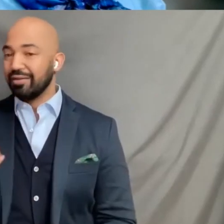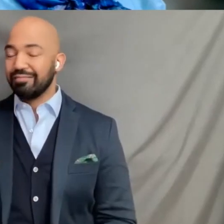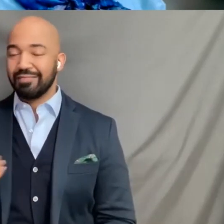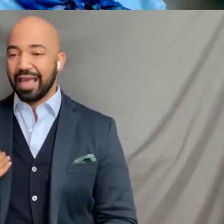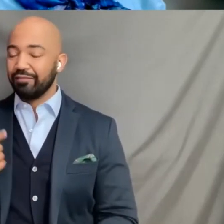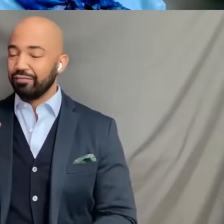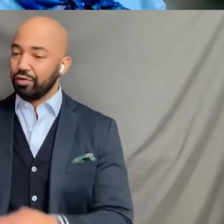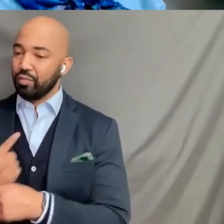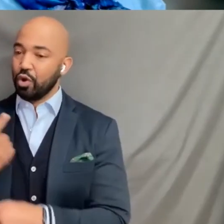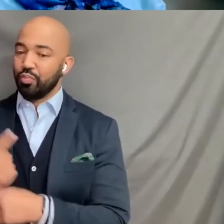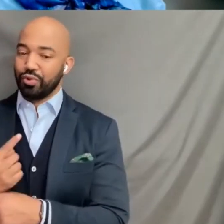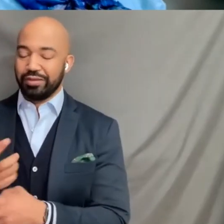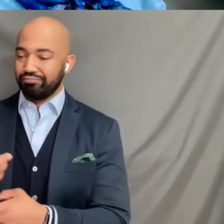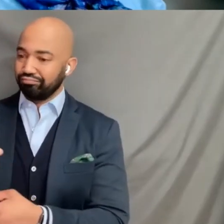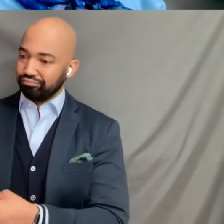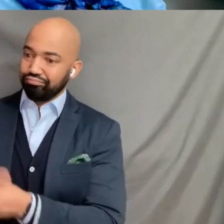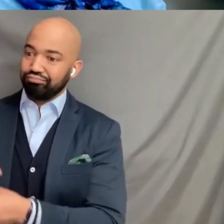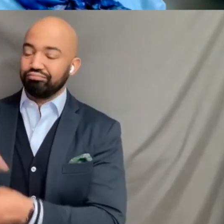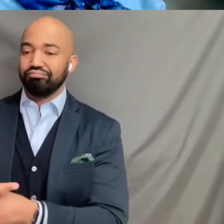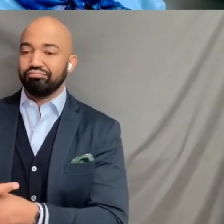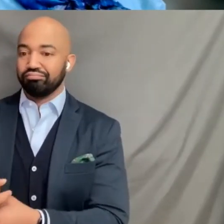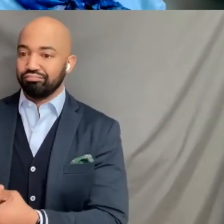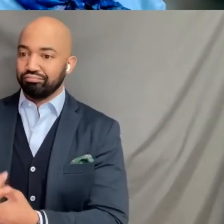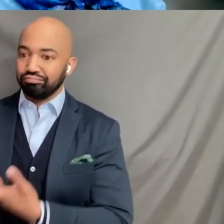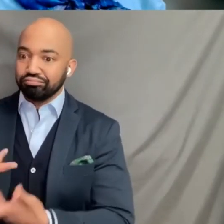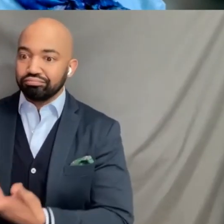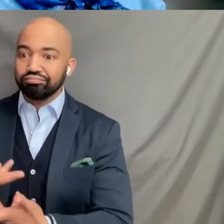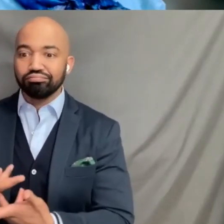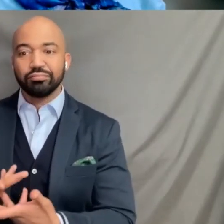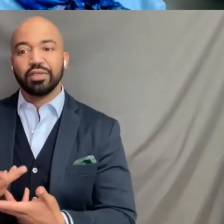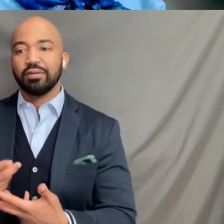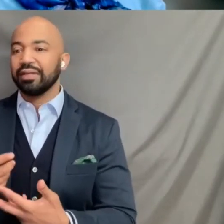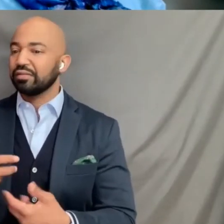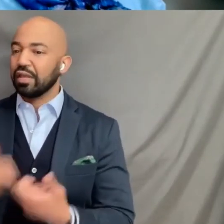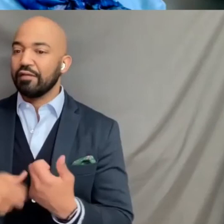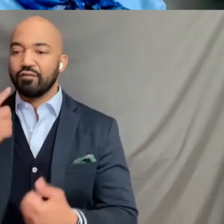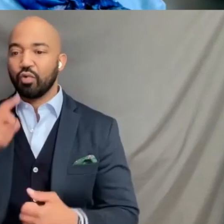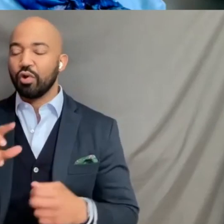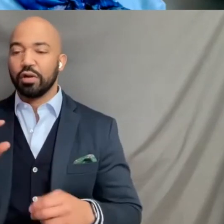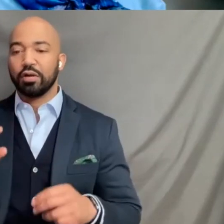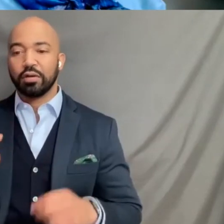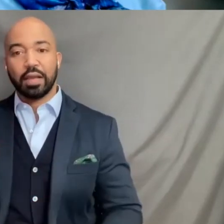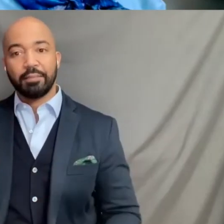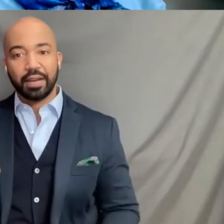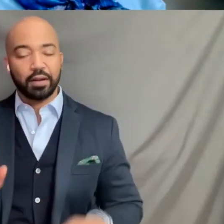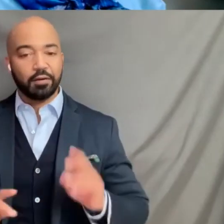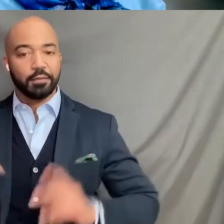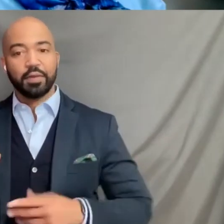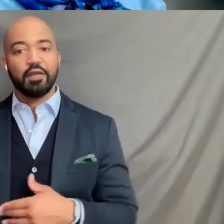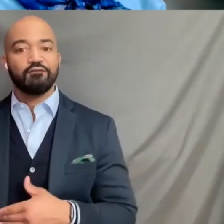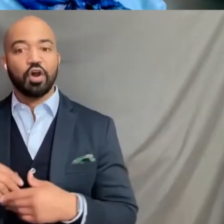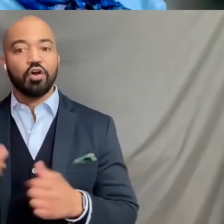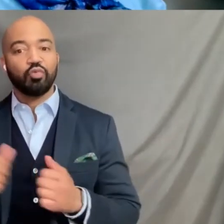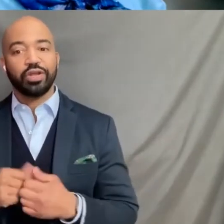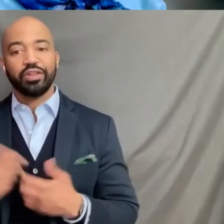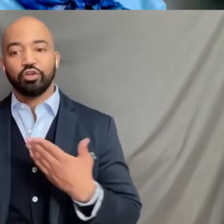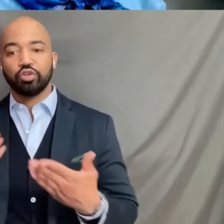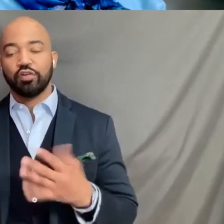That's not a good phrase but it's really difficult for nonbinary folks to be part of service systems that are so binary.